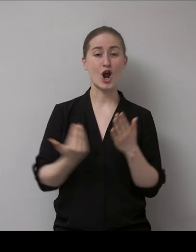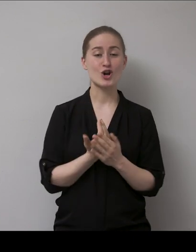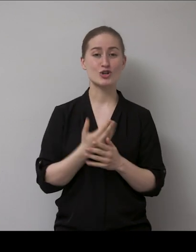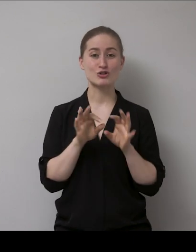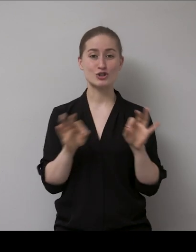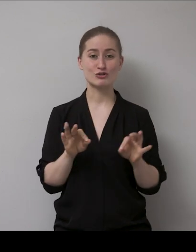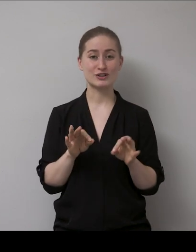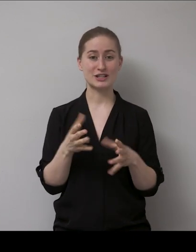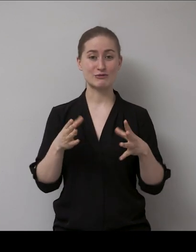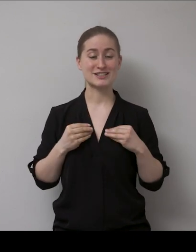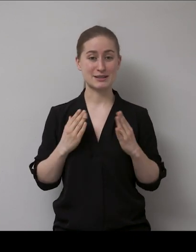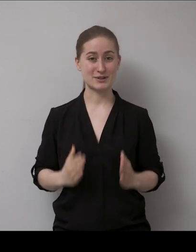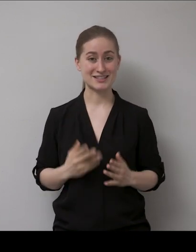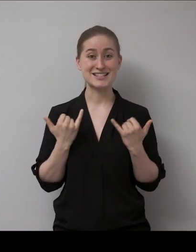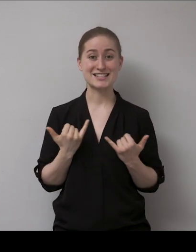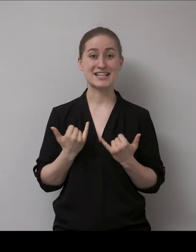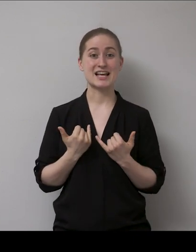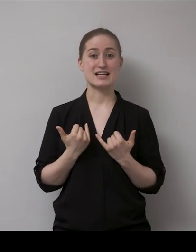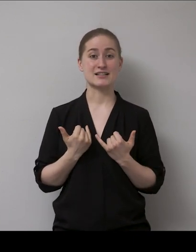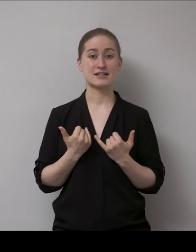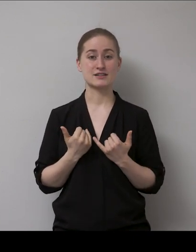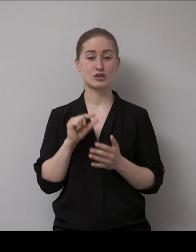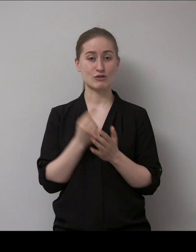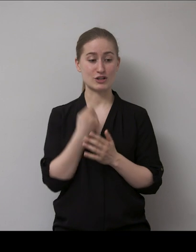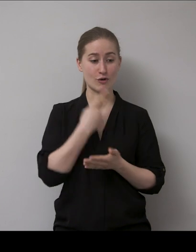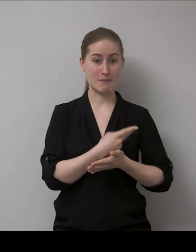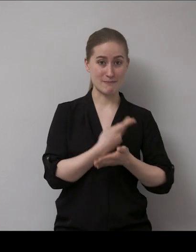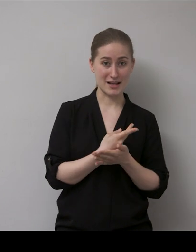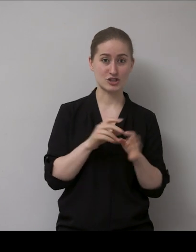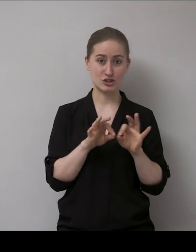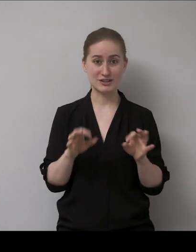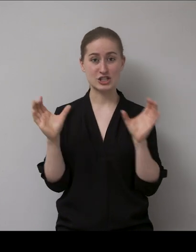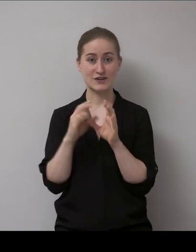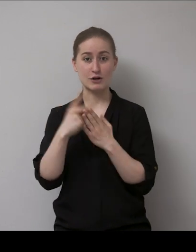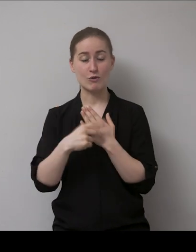today's graduates of master's degrees and certificate programs in the Krieger School of Arts & Sciences.